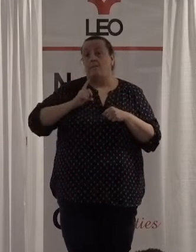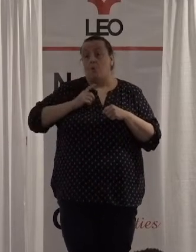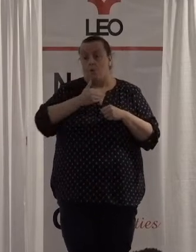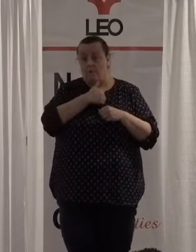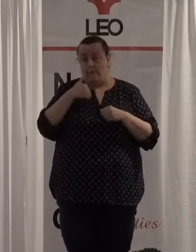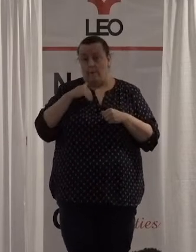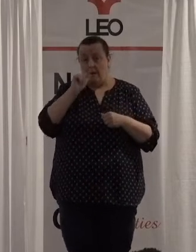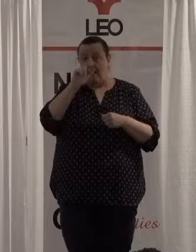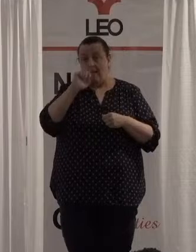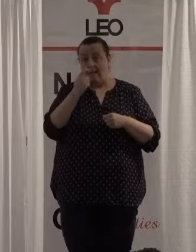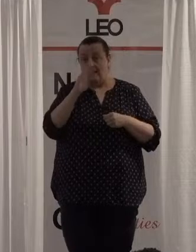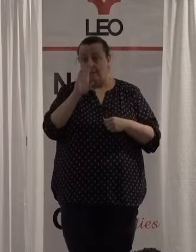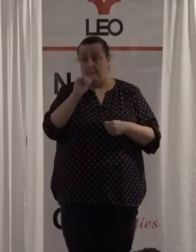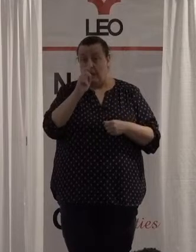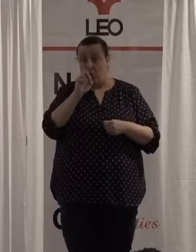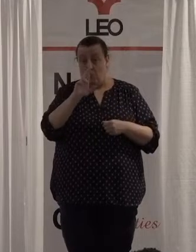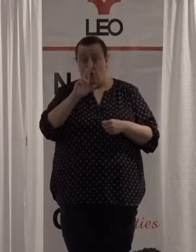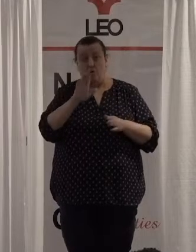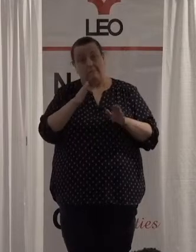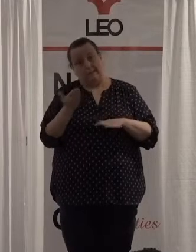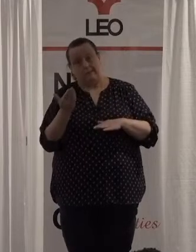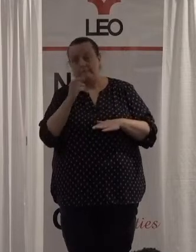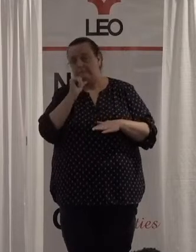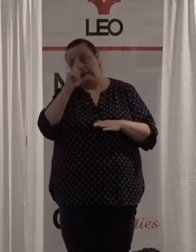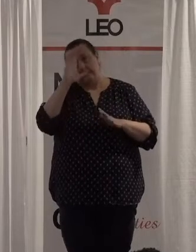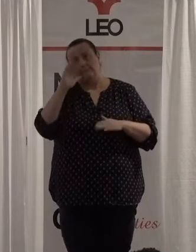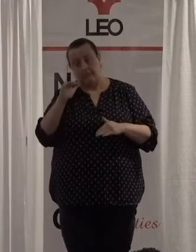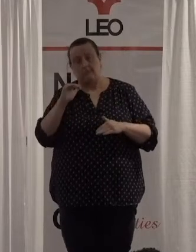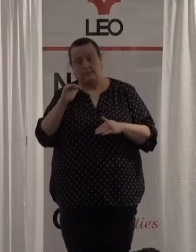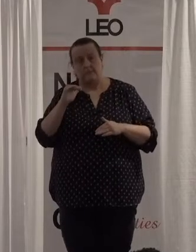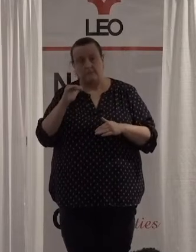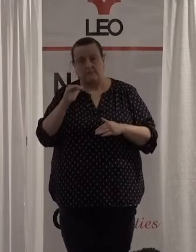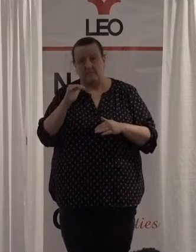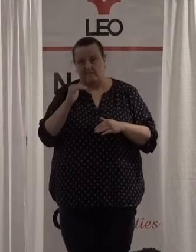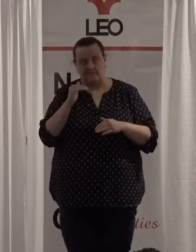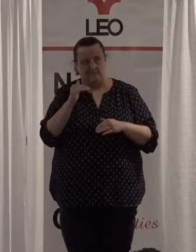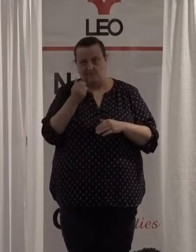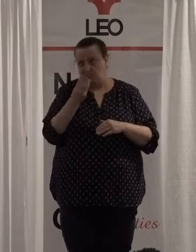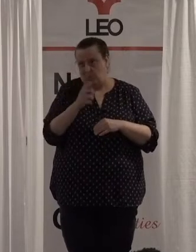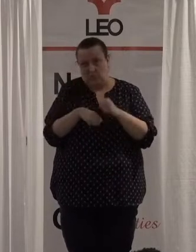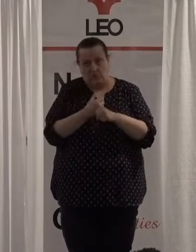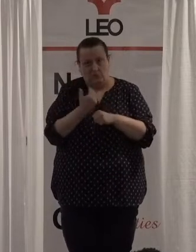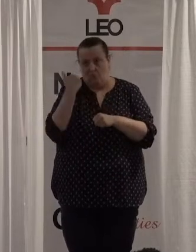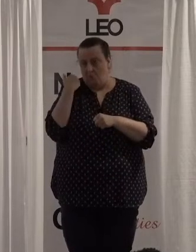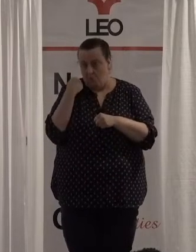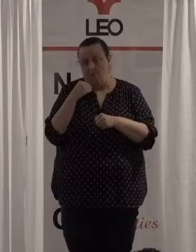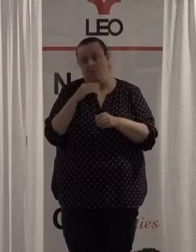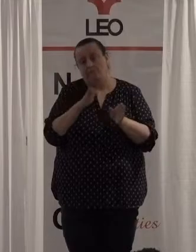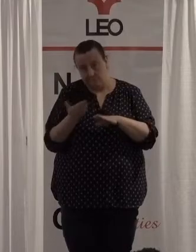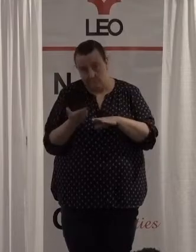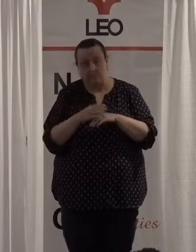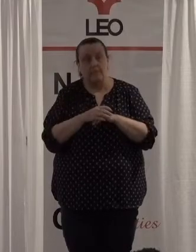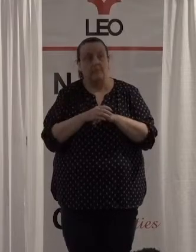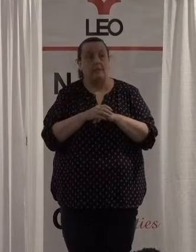WHO PASSED AWAY UNEXPECTEDLY JUST A FEW SHORT YEARS AGO. ALEX WAS A GRADUATE FROM